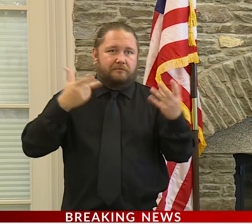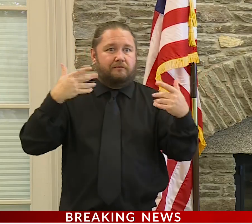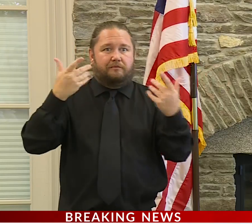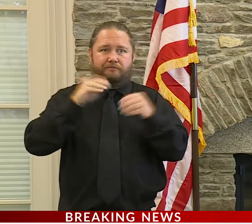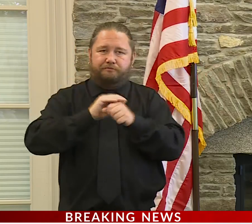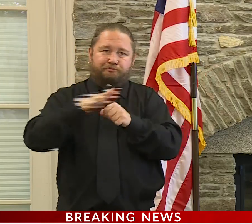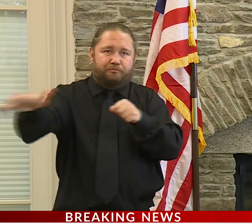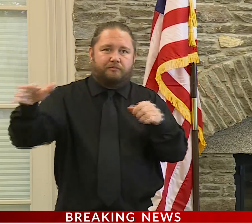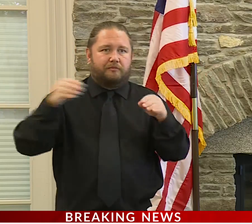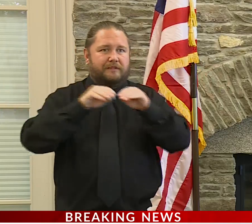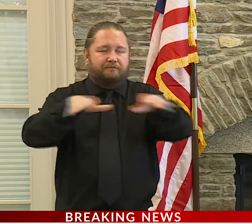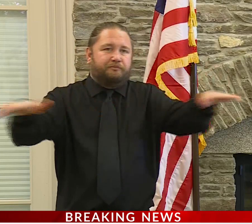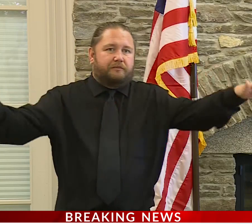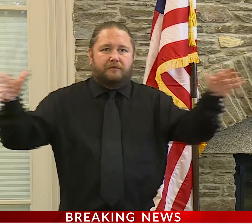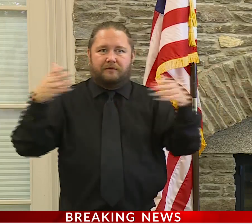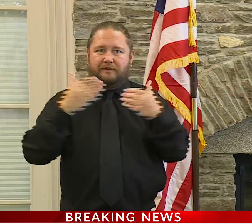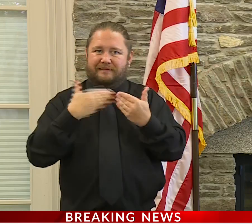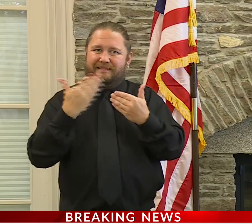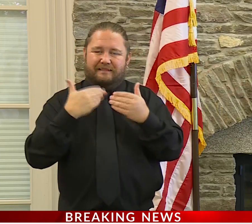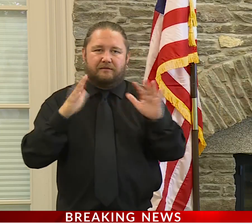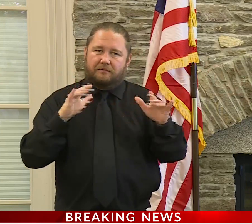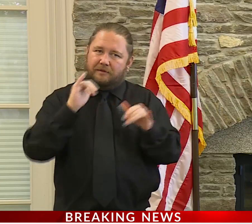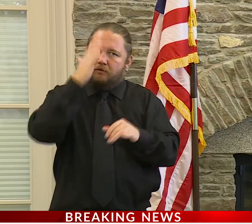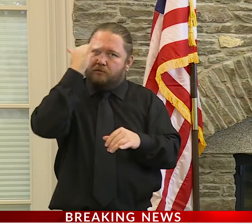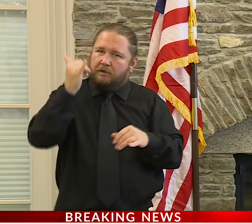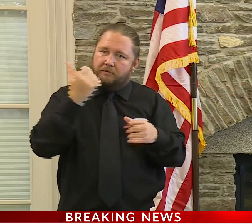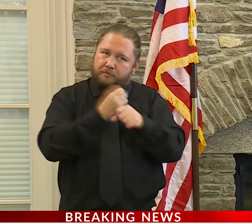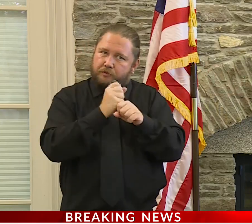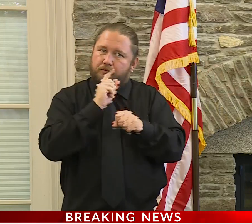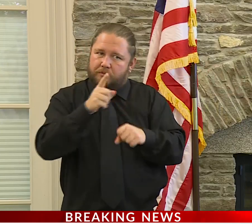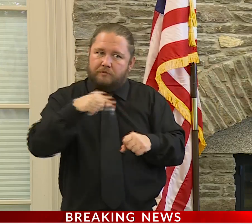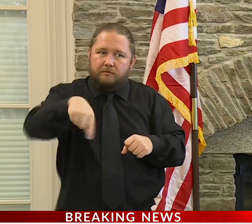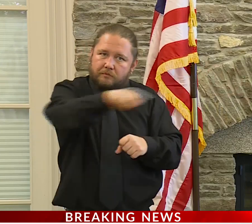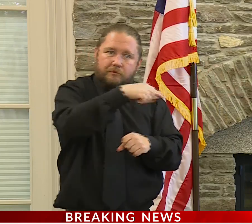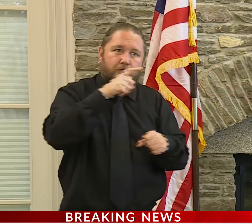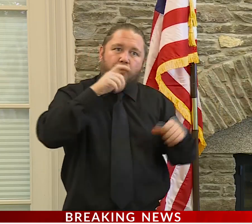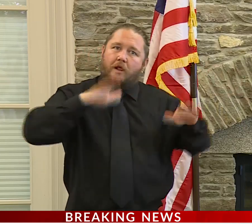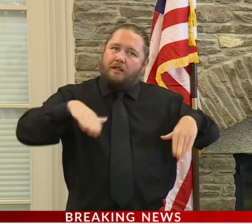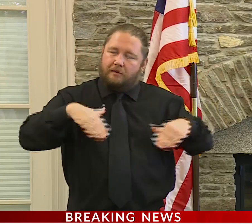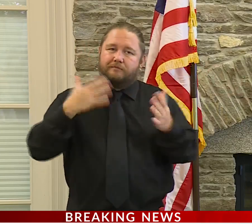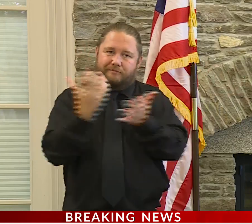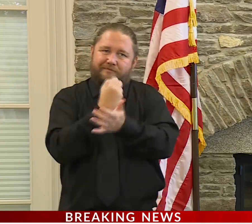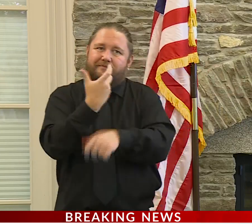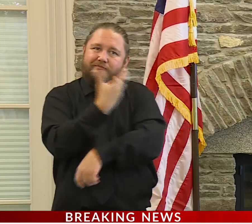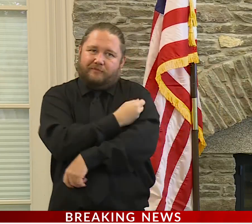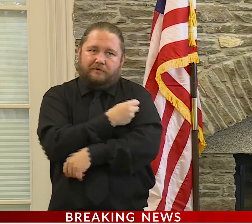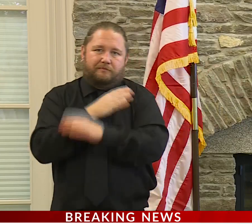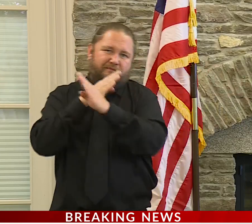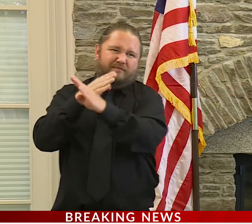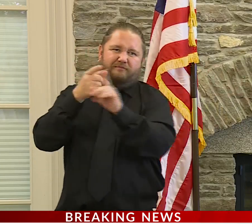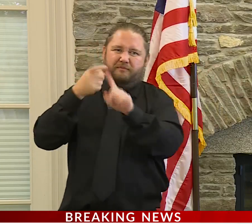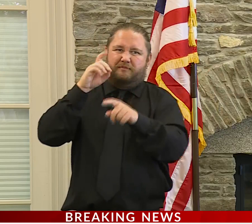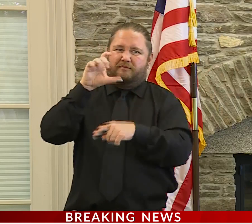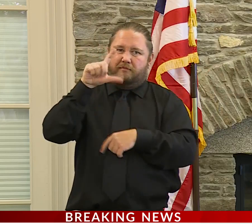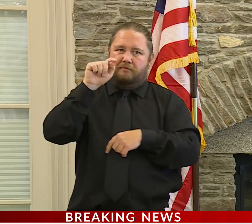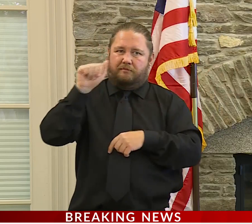VACCINE TO PLEASE GET VACCINATED AS SOON AS YOU CAN. EACH AND EVERY ONE OF